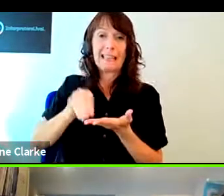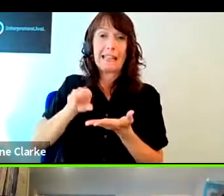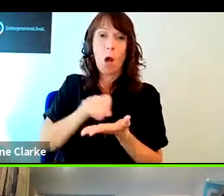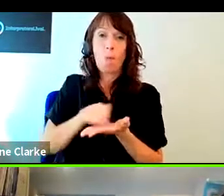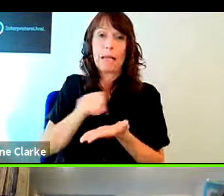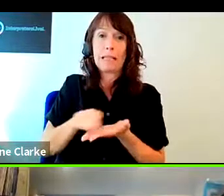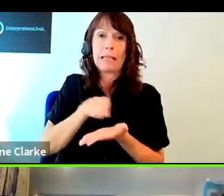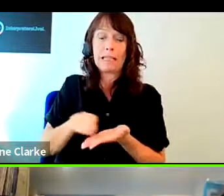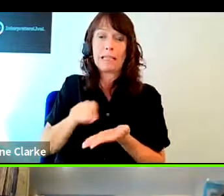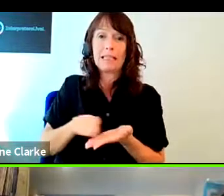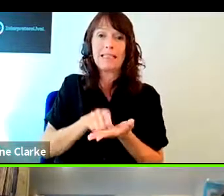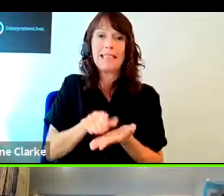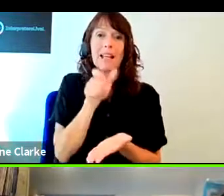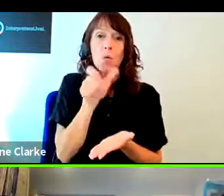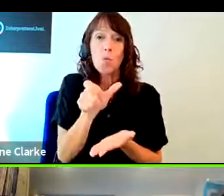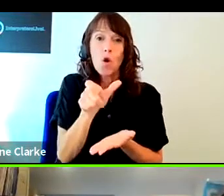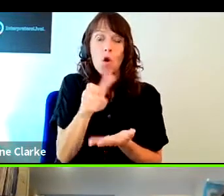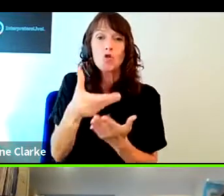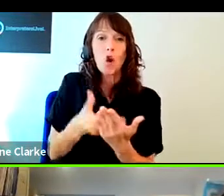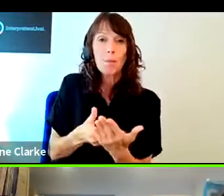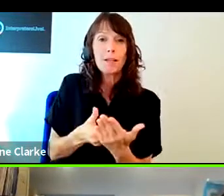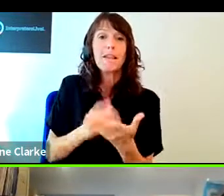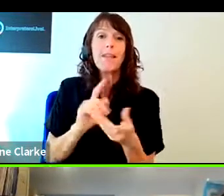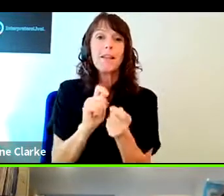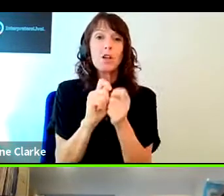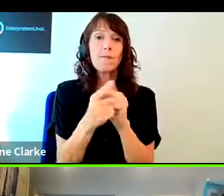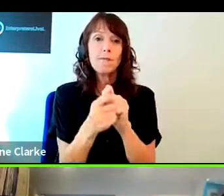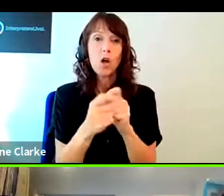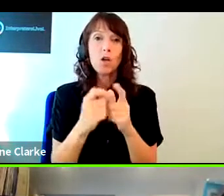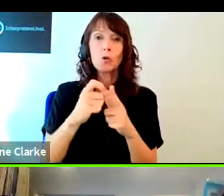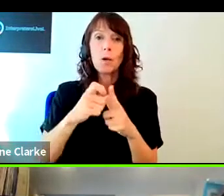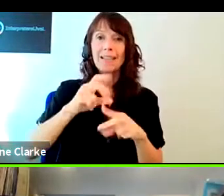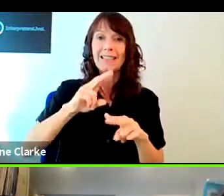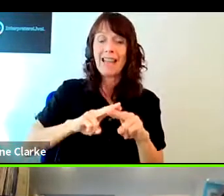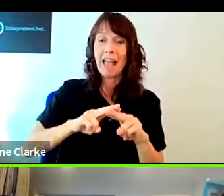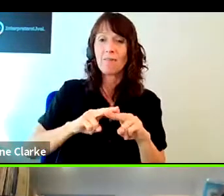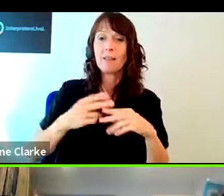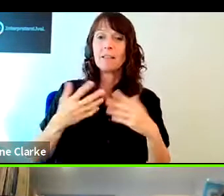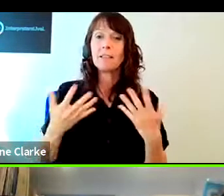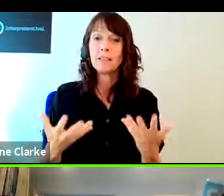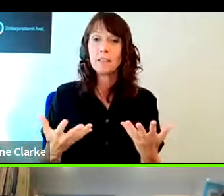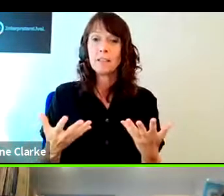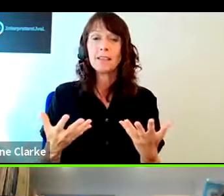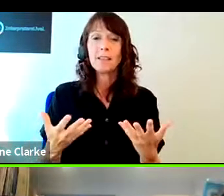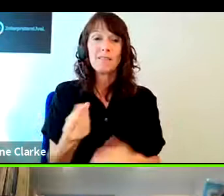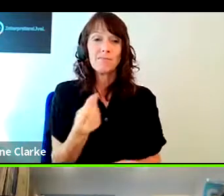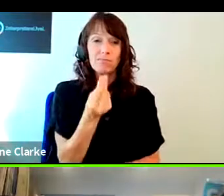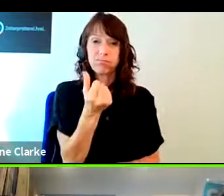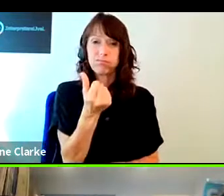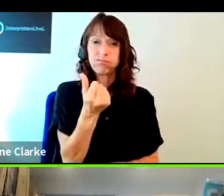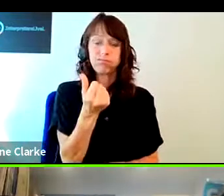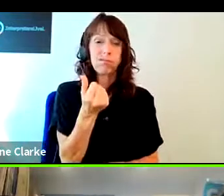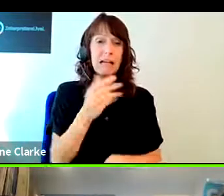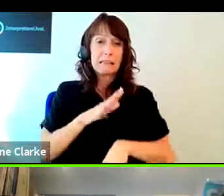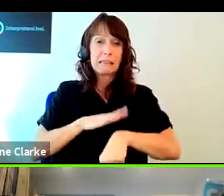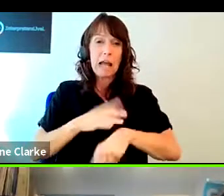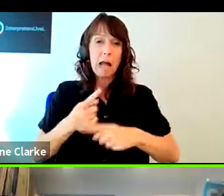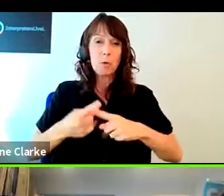in a word document that they convert to PDF that takes minutes and costs nothing to create the PDF,